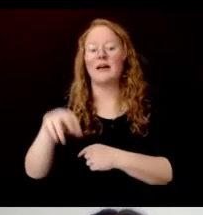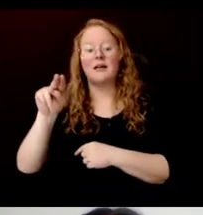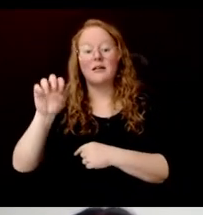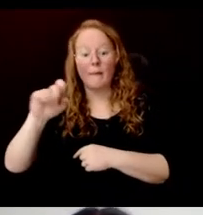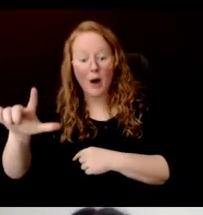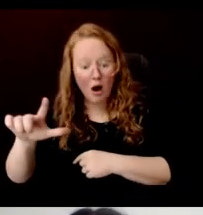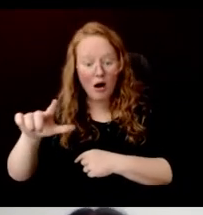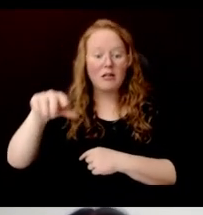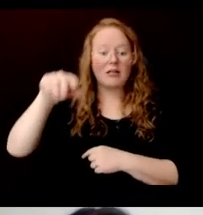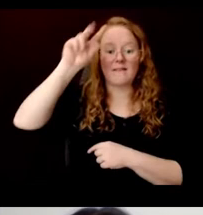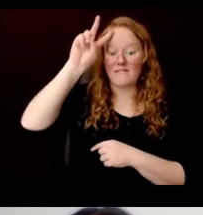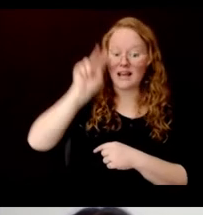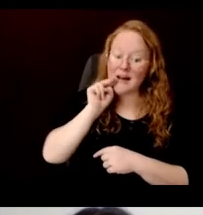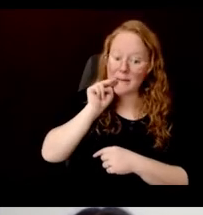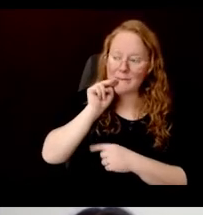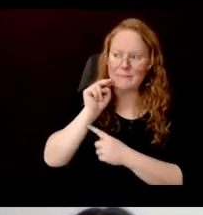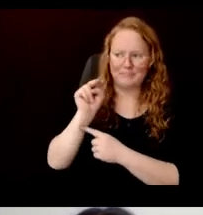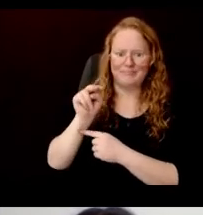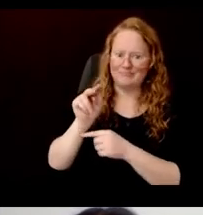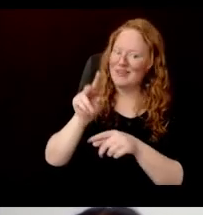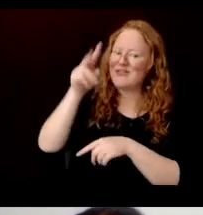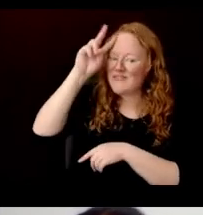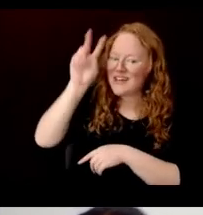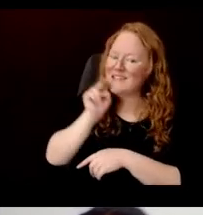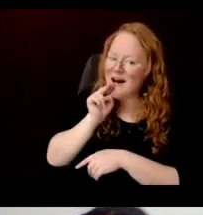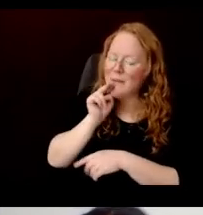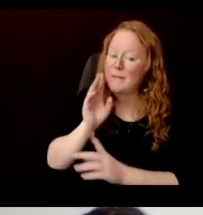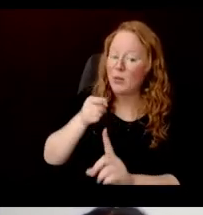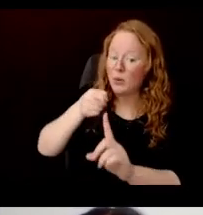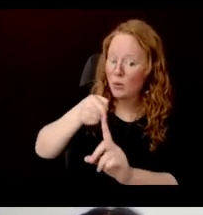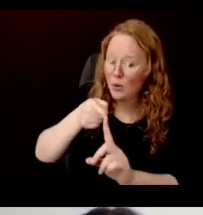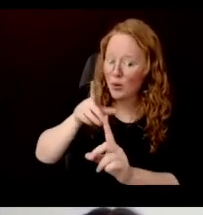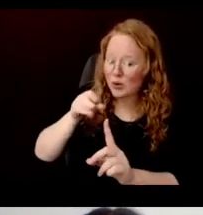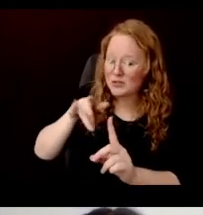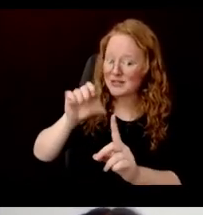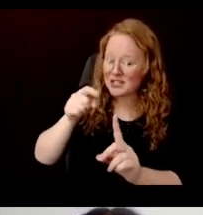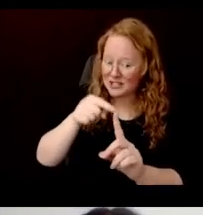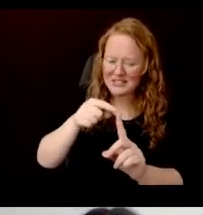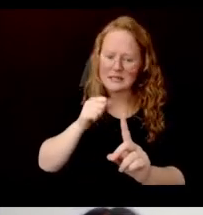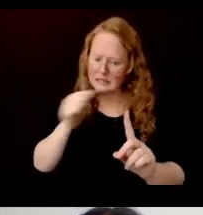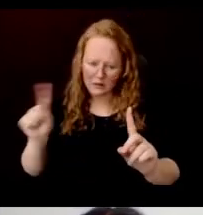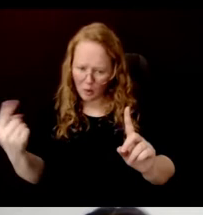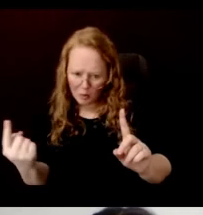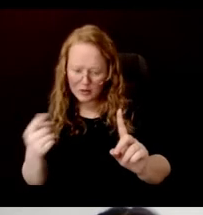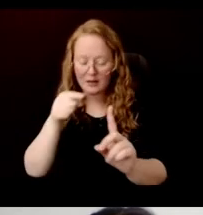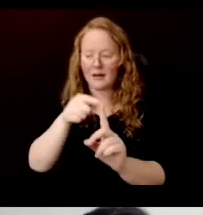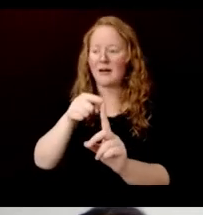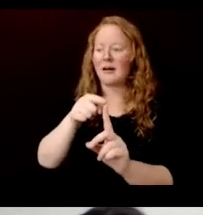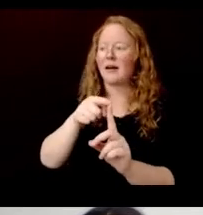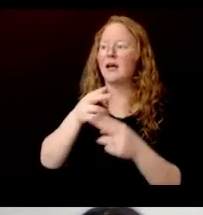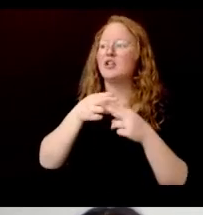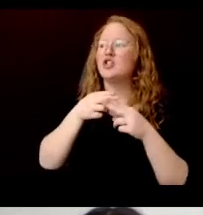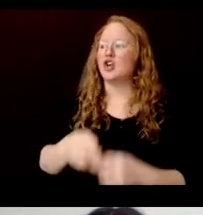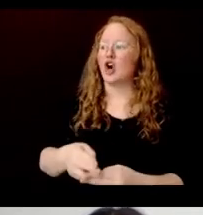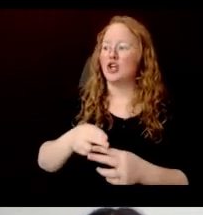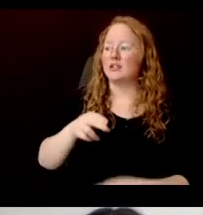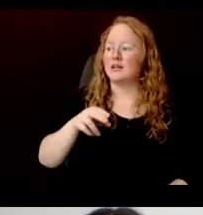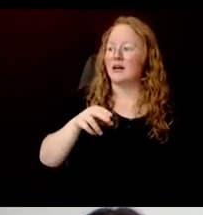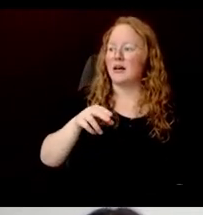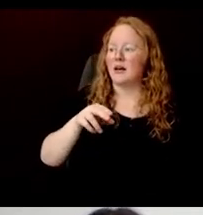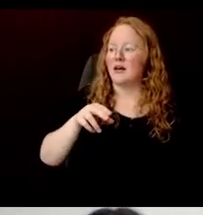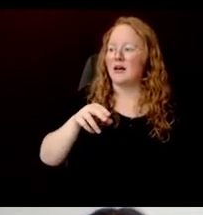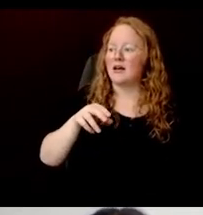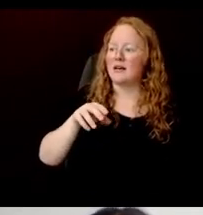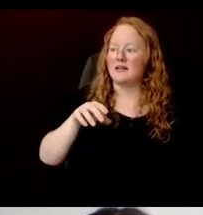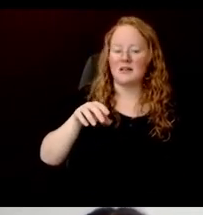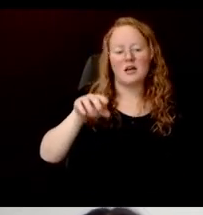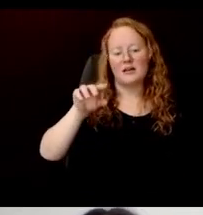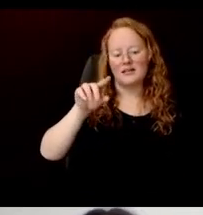In Vietnam, the central species that is used (although not exclusively) is a tree called dó. It looks like "dough," but in Vietnamese, this is pronounced pronounced "zaw."